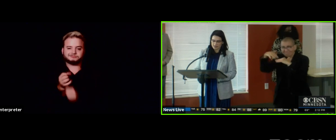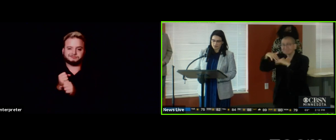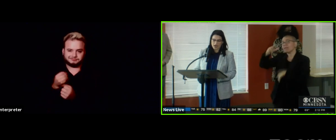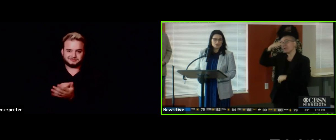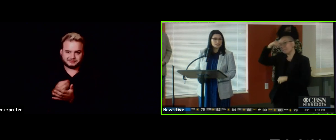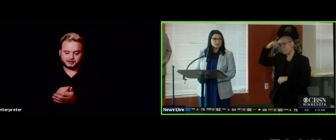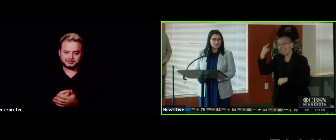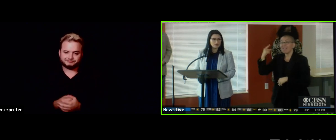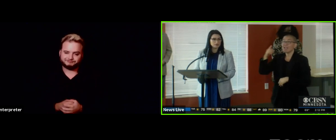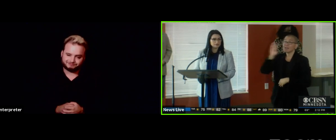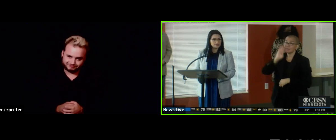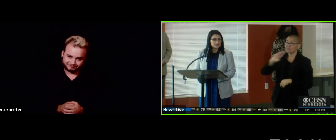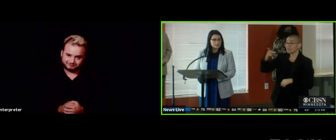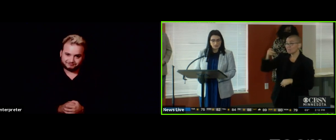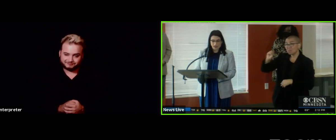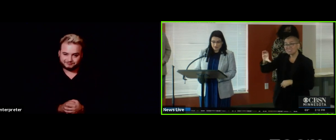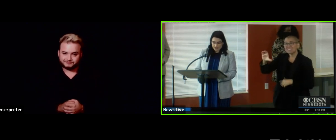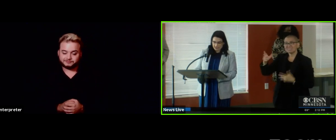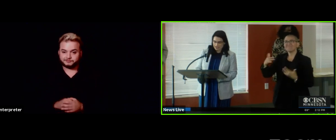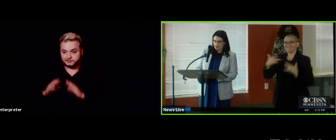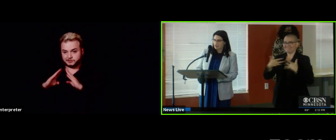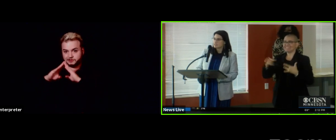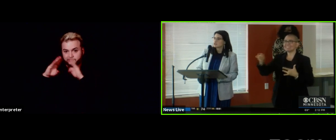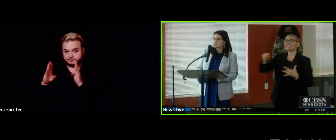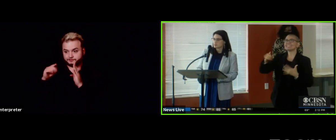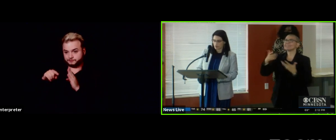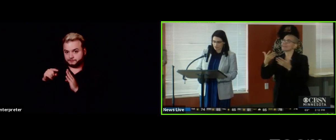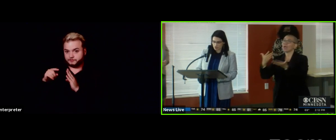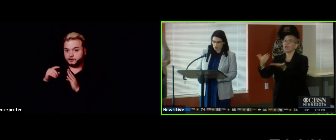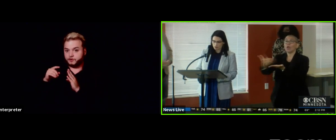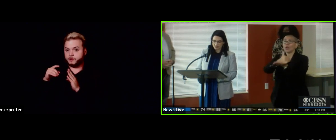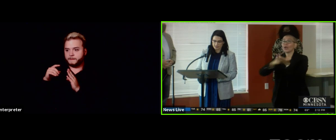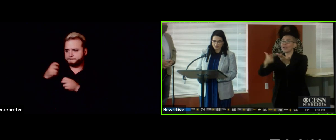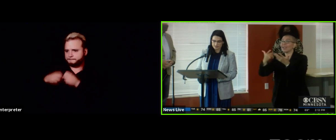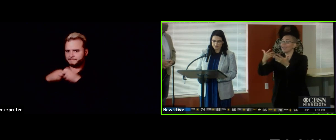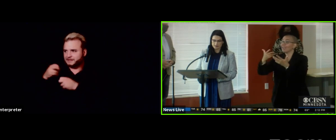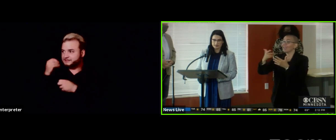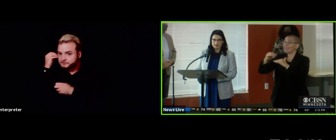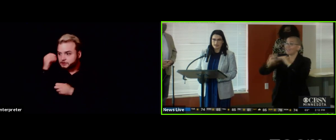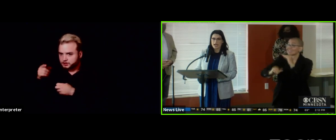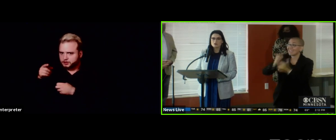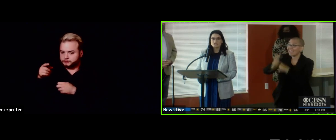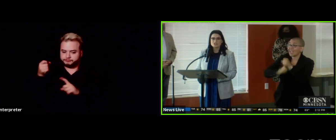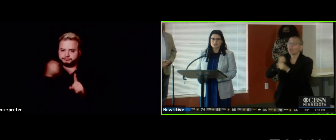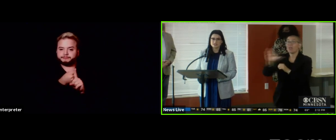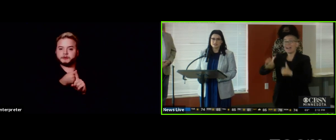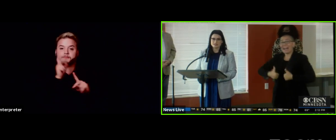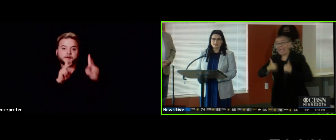be housing and stable to be evicted and to experience homelessness. Housing justice is